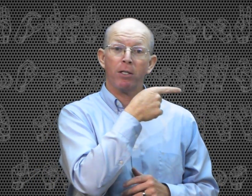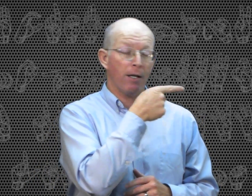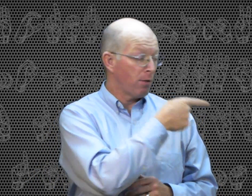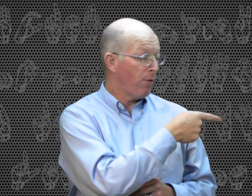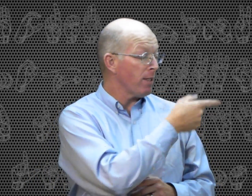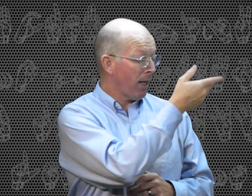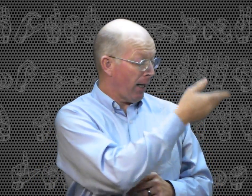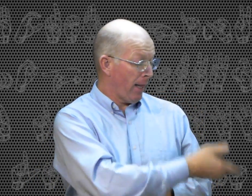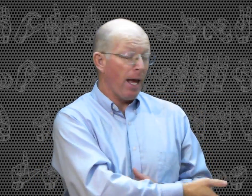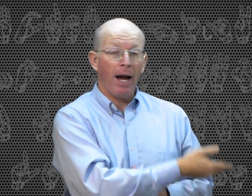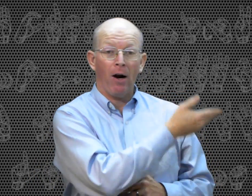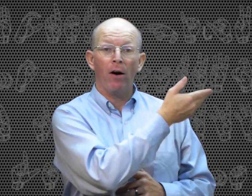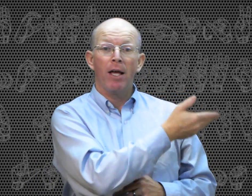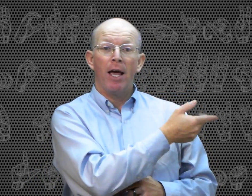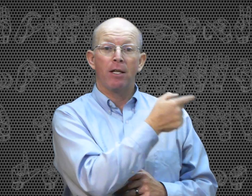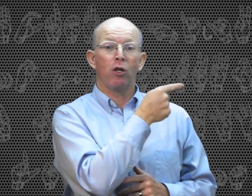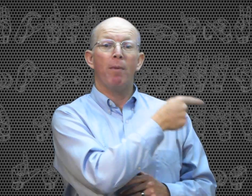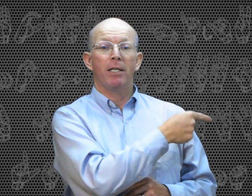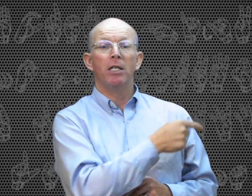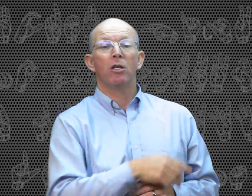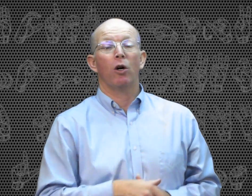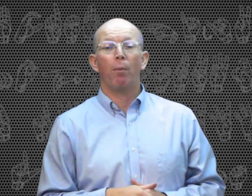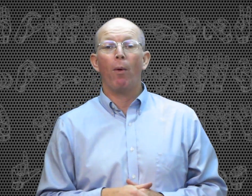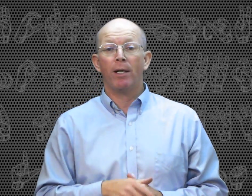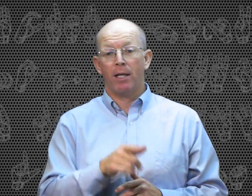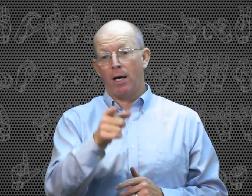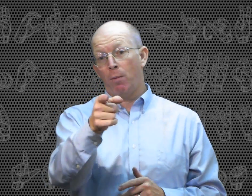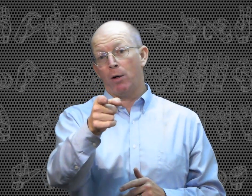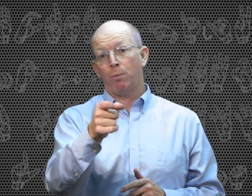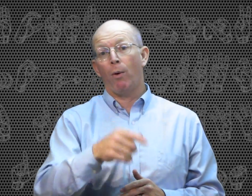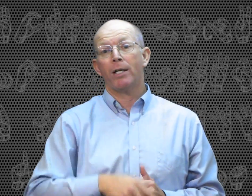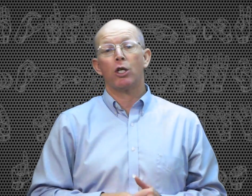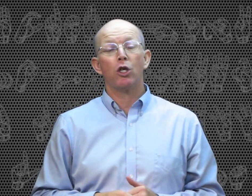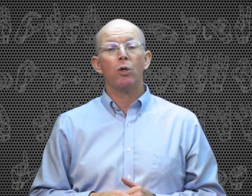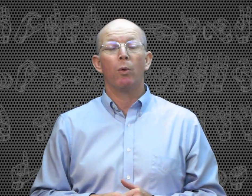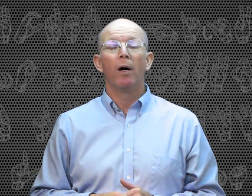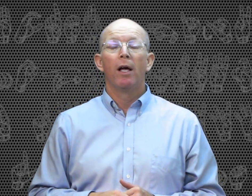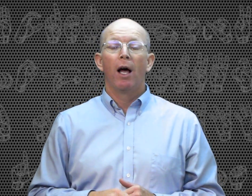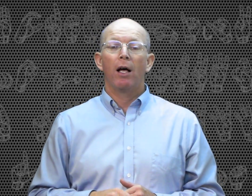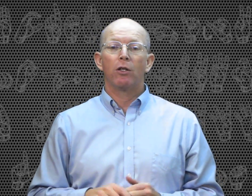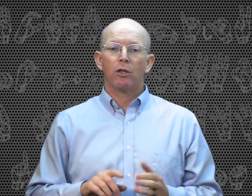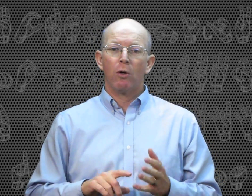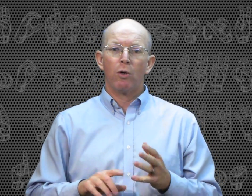If the person is physically there it is so much easier to point to them or point to YOU.